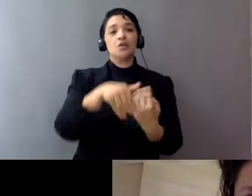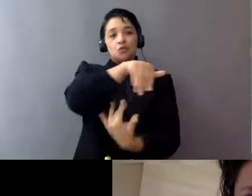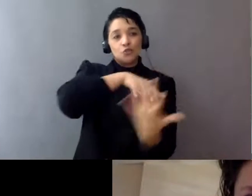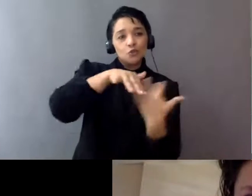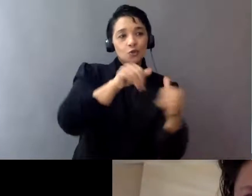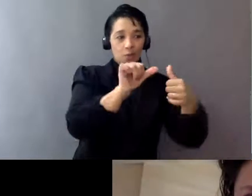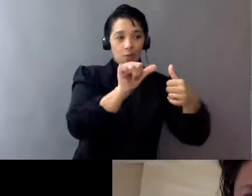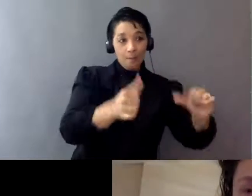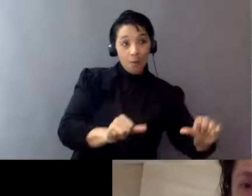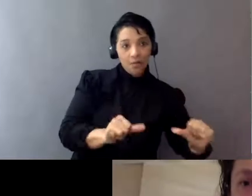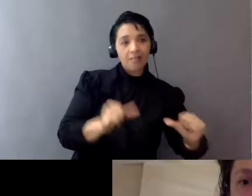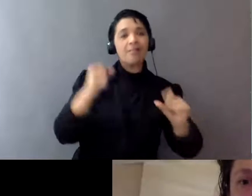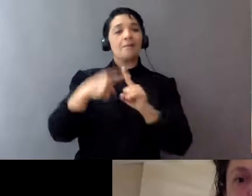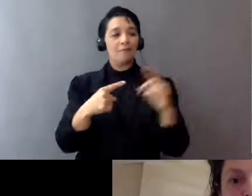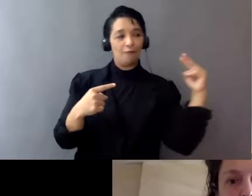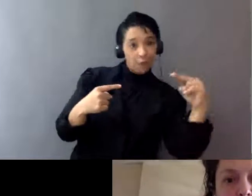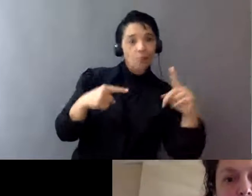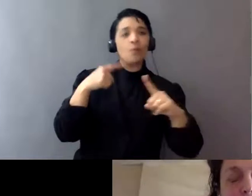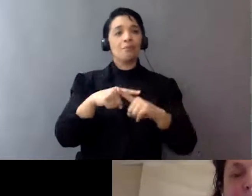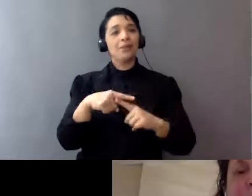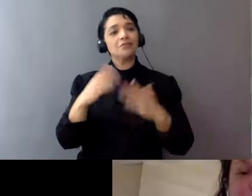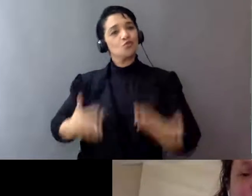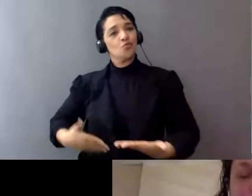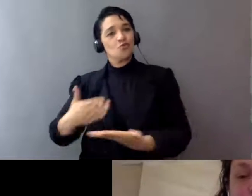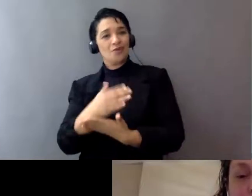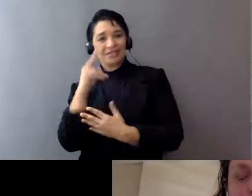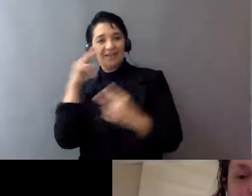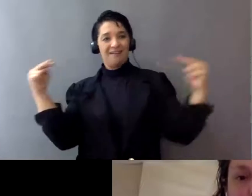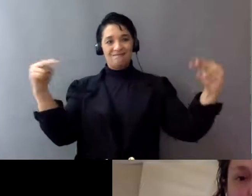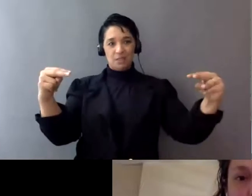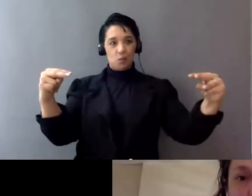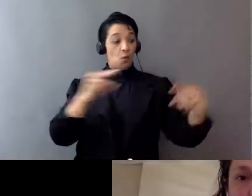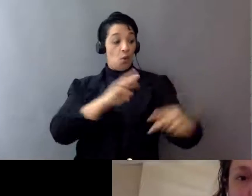The human rights that the organizations are using.